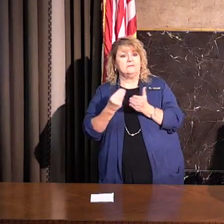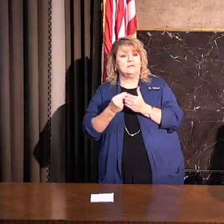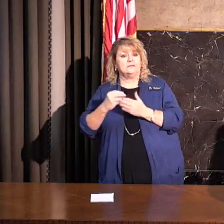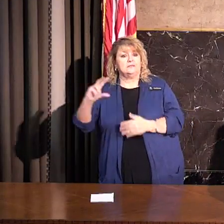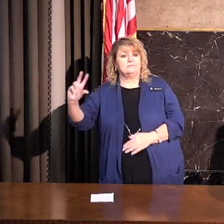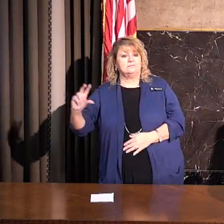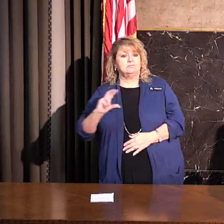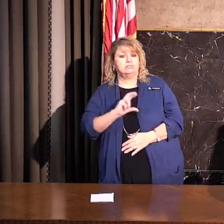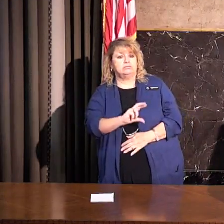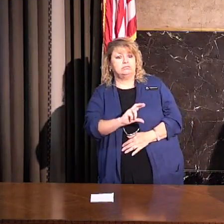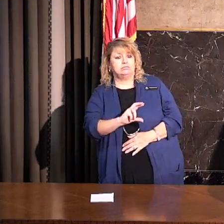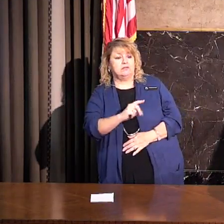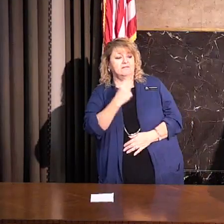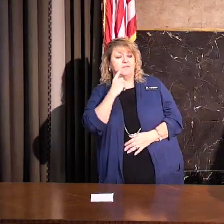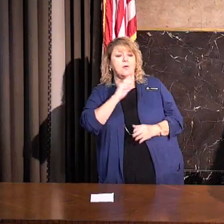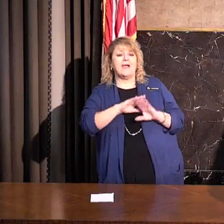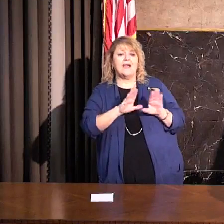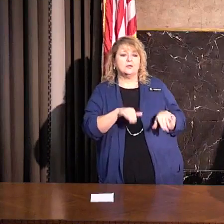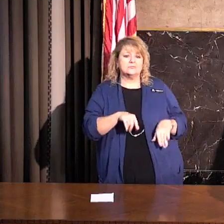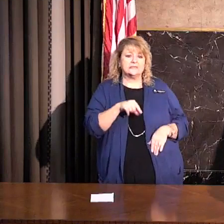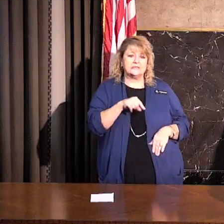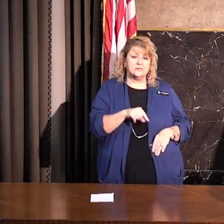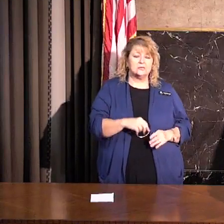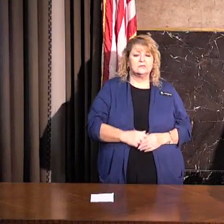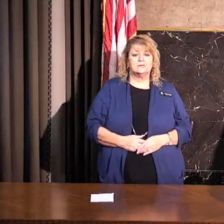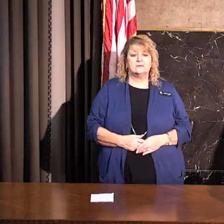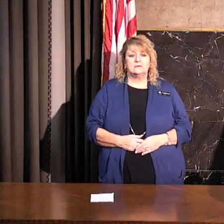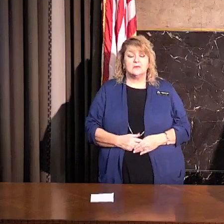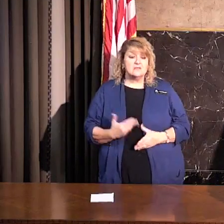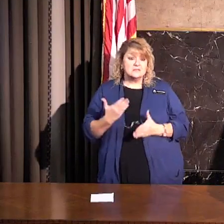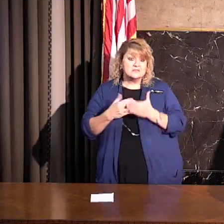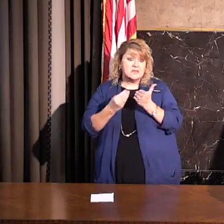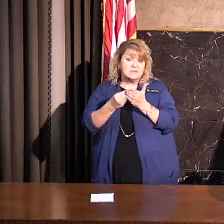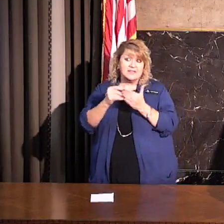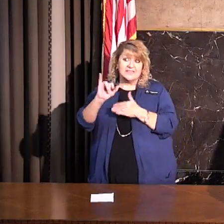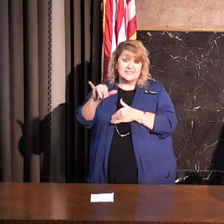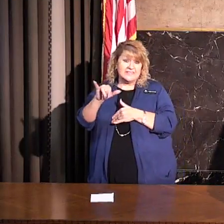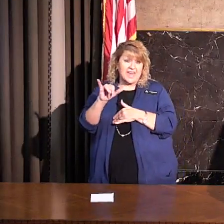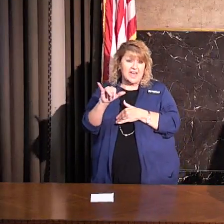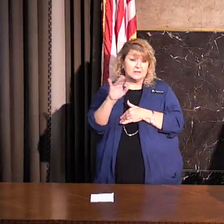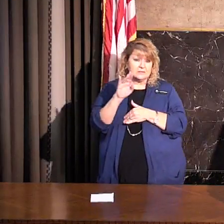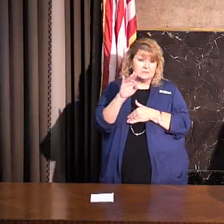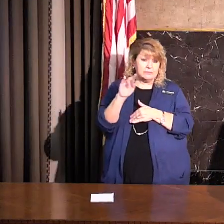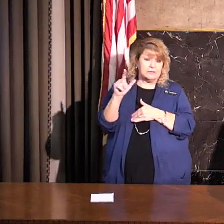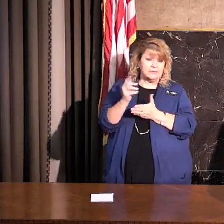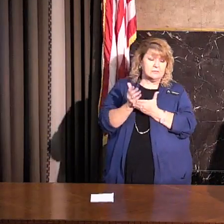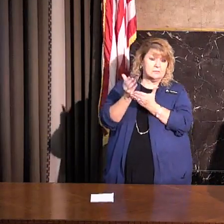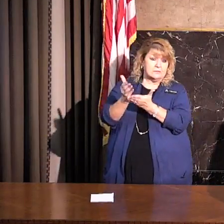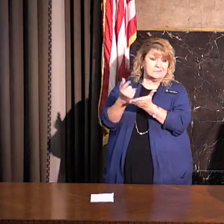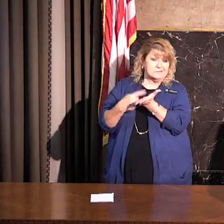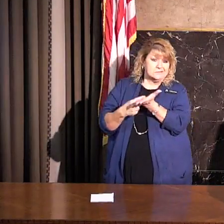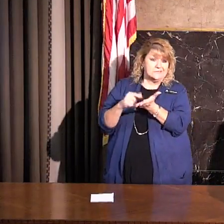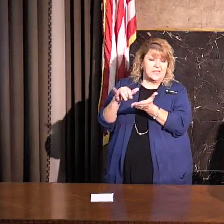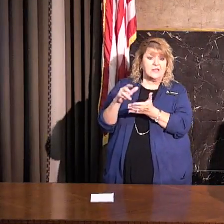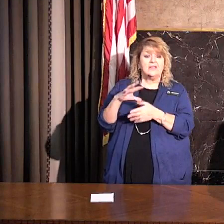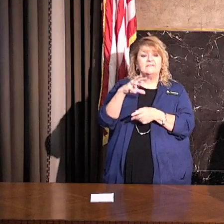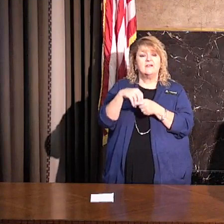recovery needs as it relates to housing and other things. There was there was money in in that